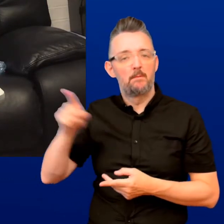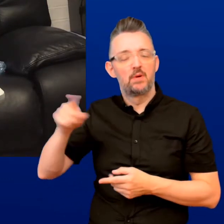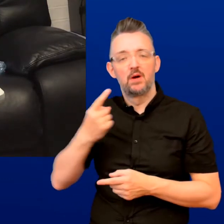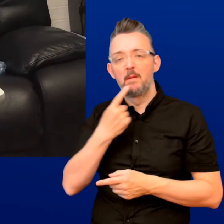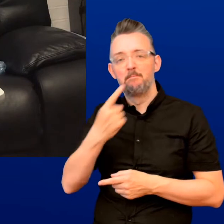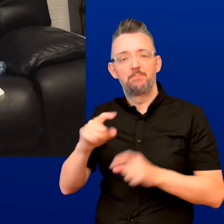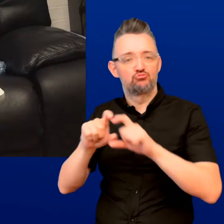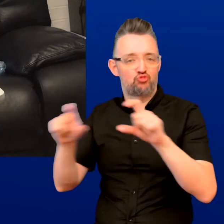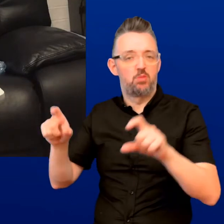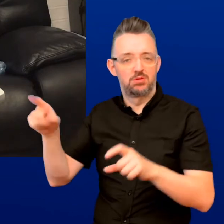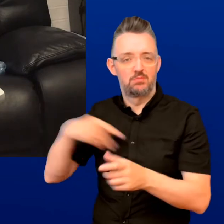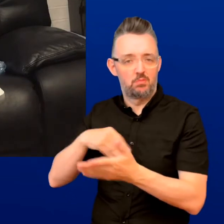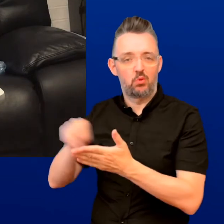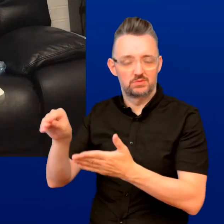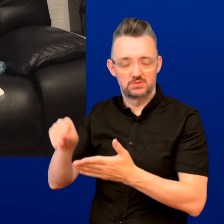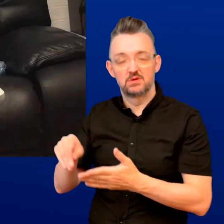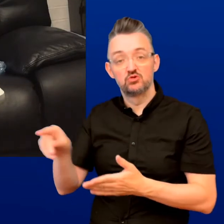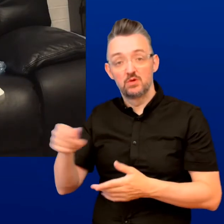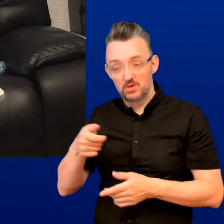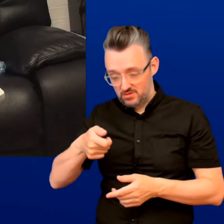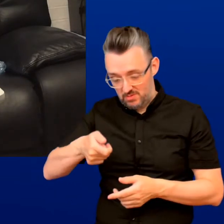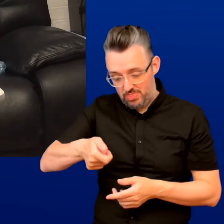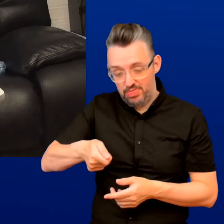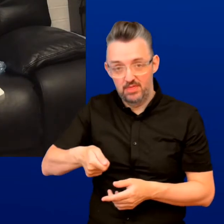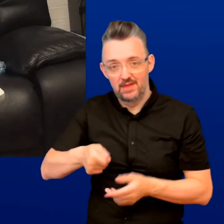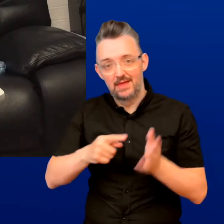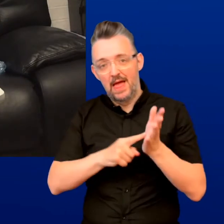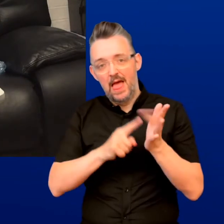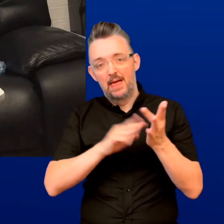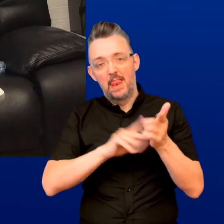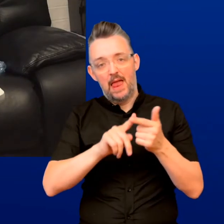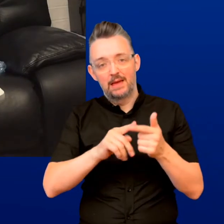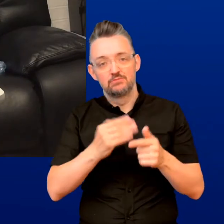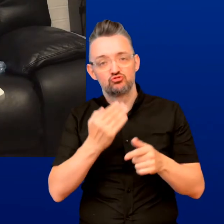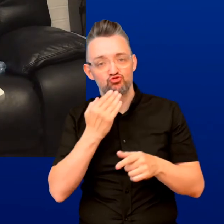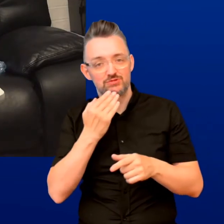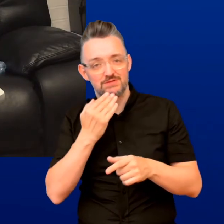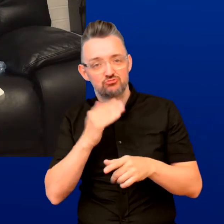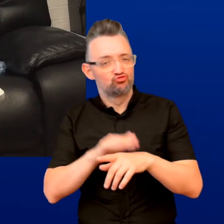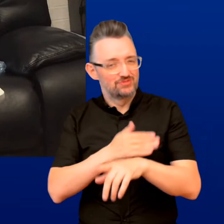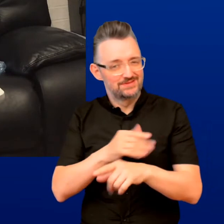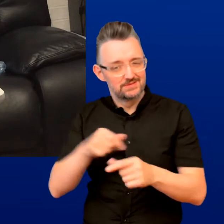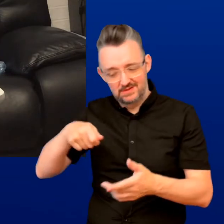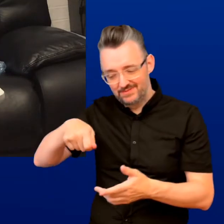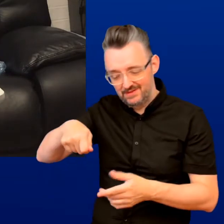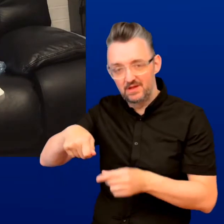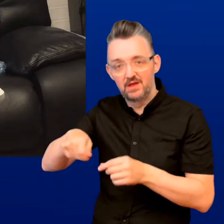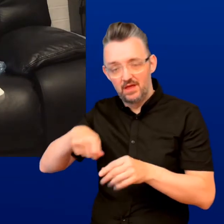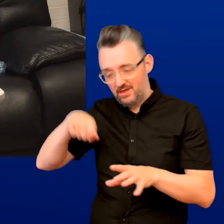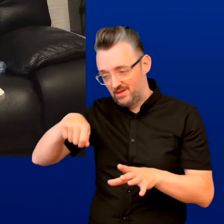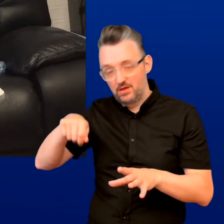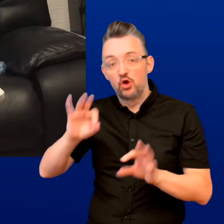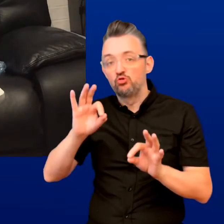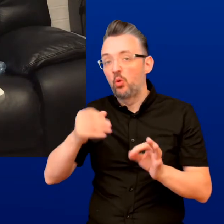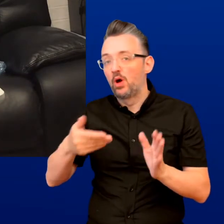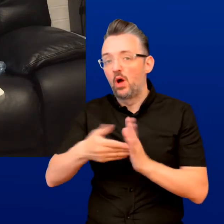Squirt some of the lime green into my paint palette undiluted,